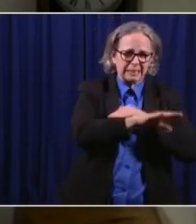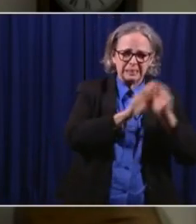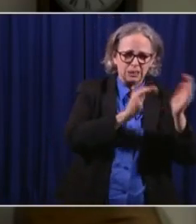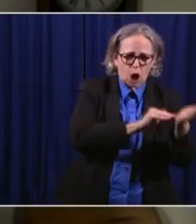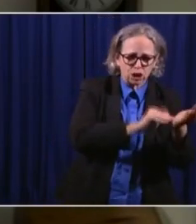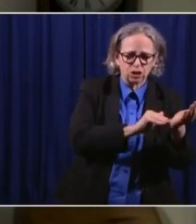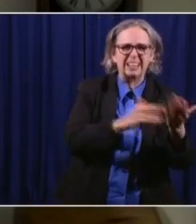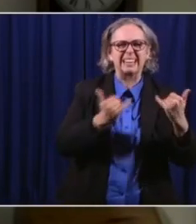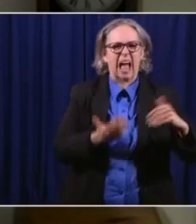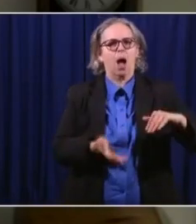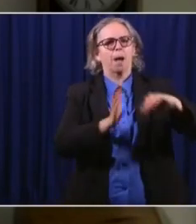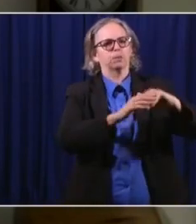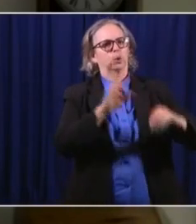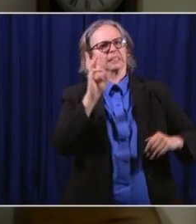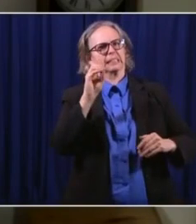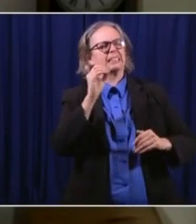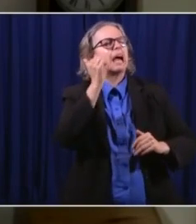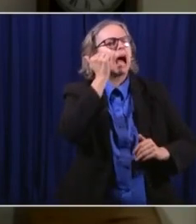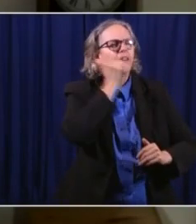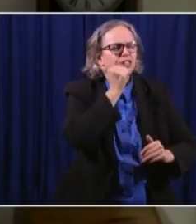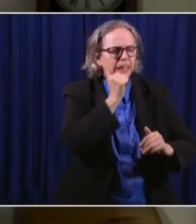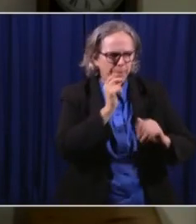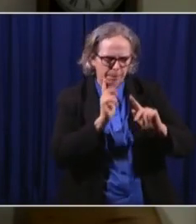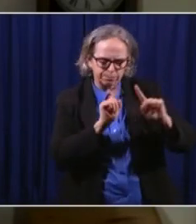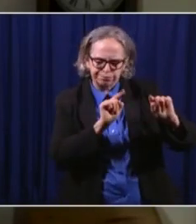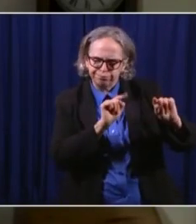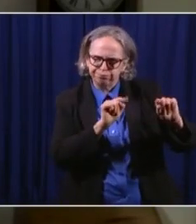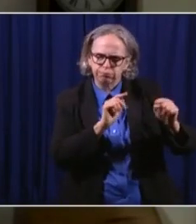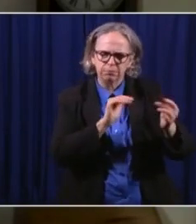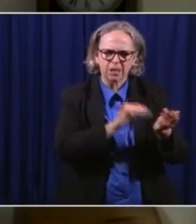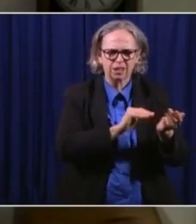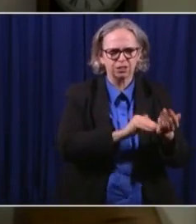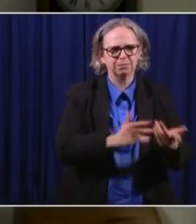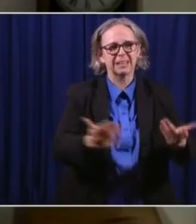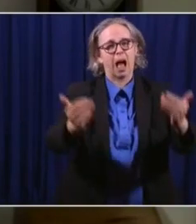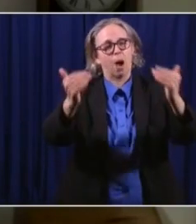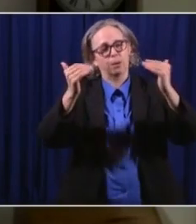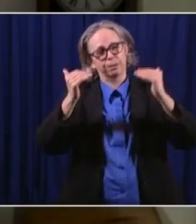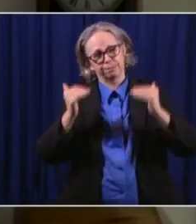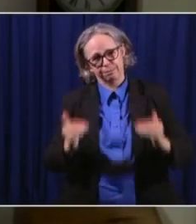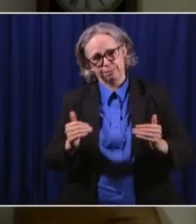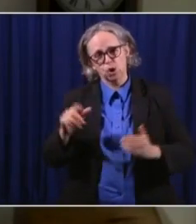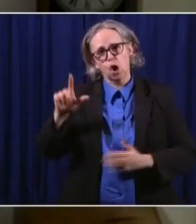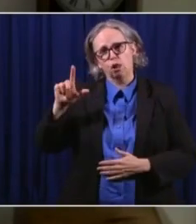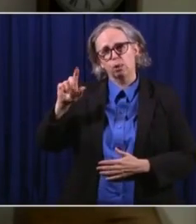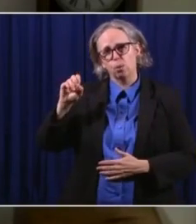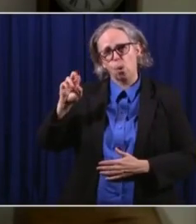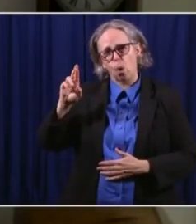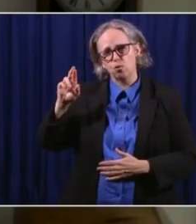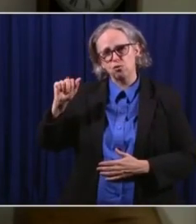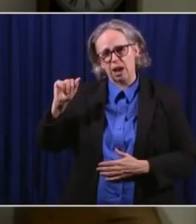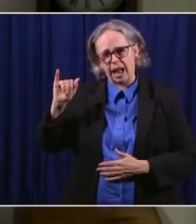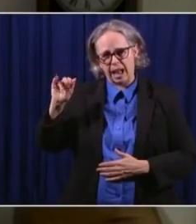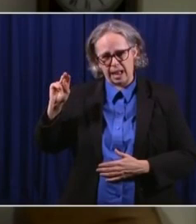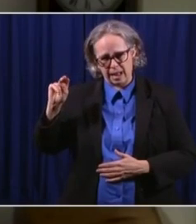NUMBERS OF OUTPATIENT VISITS AND THE EARLY INDICATOR. INCREASED FROM AN AVERAGE OF 50 CASES PER DAY TO 60 NEW CASES PER DAY.